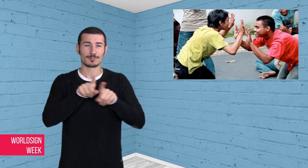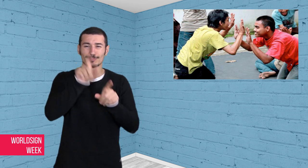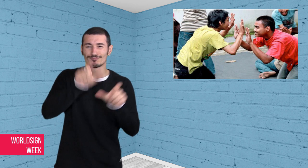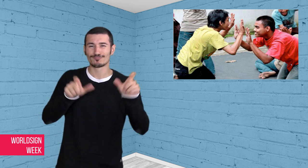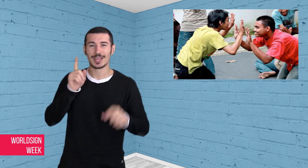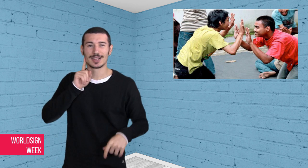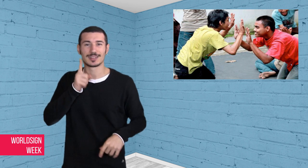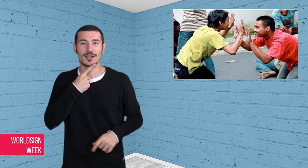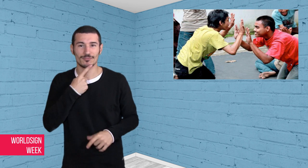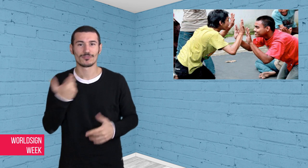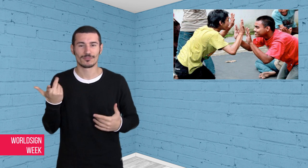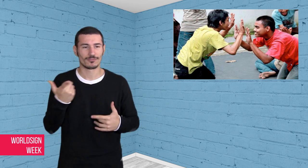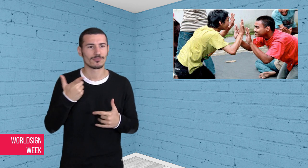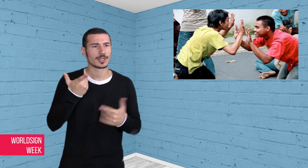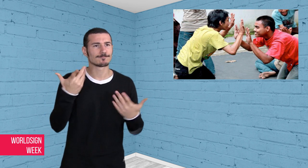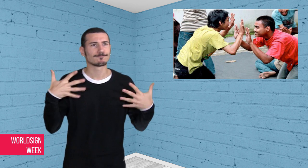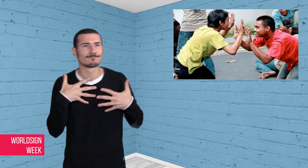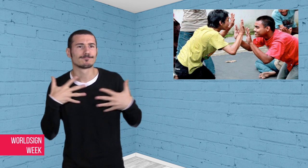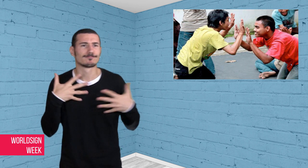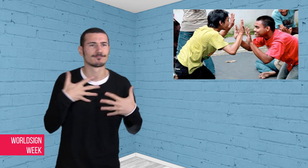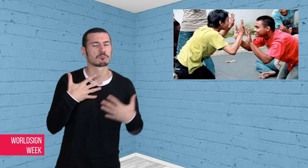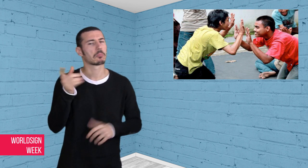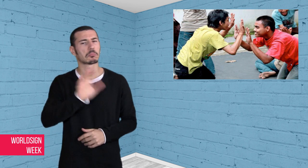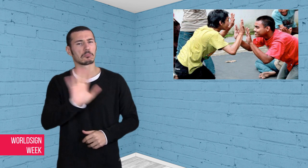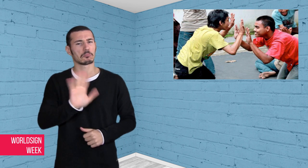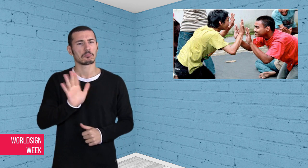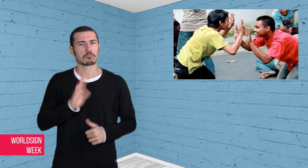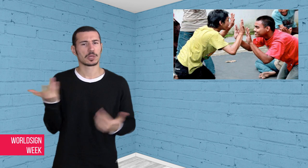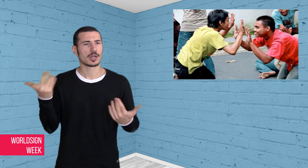or speak up for what you need.